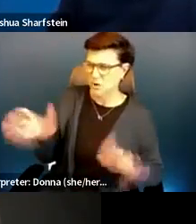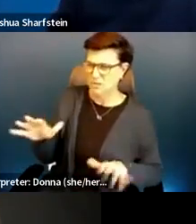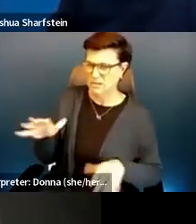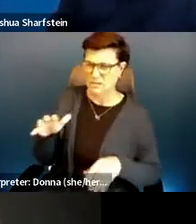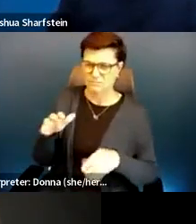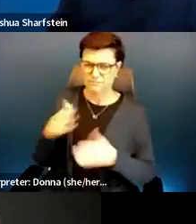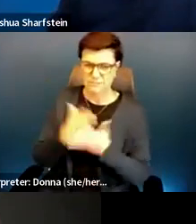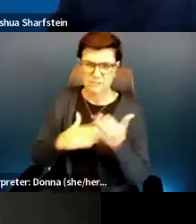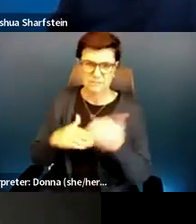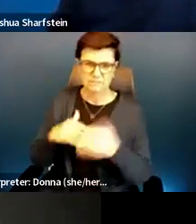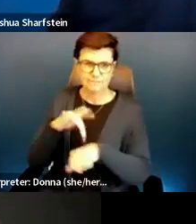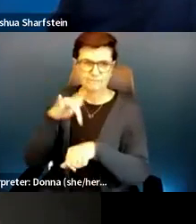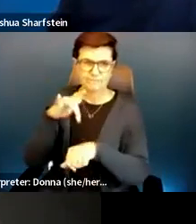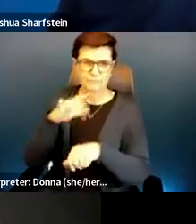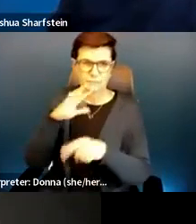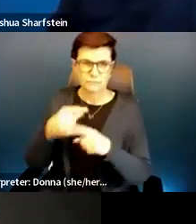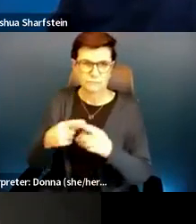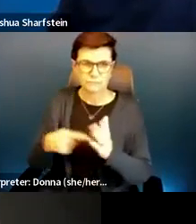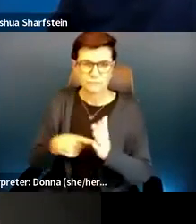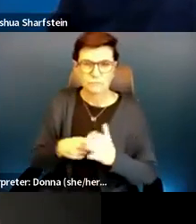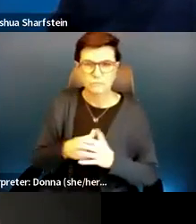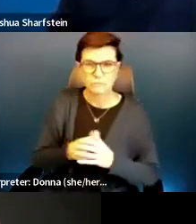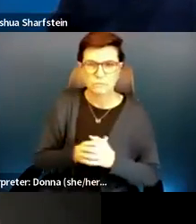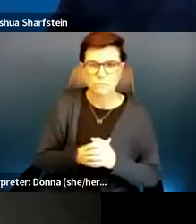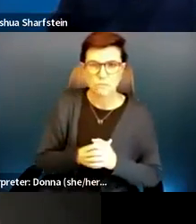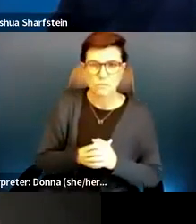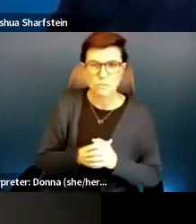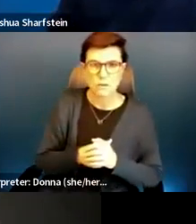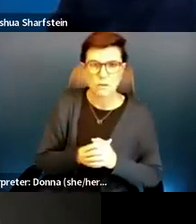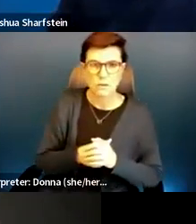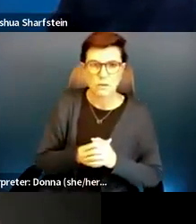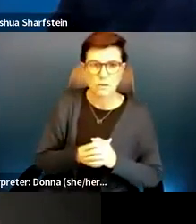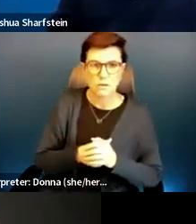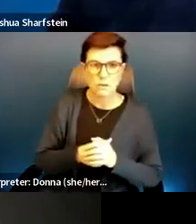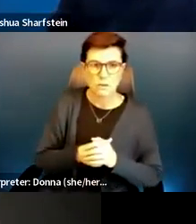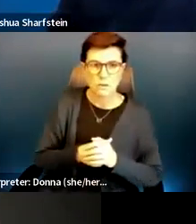of this, that definitely these issues that you're raising